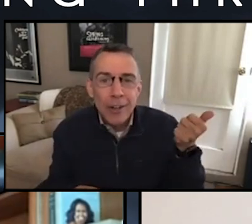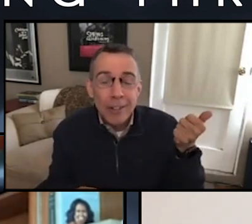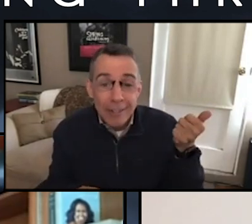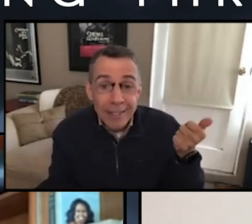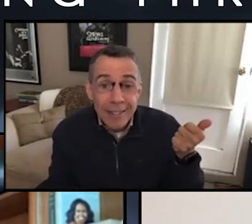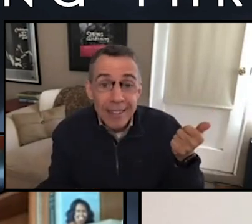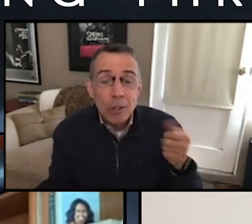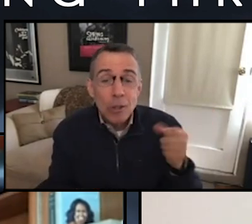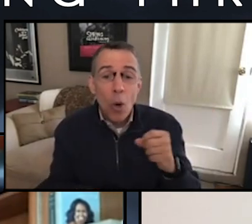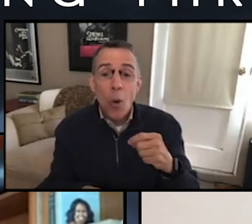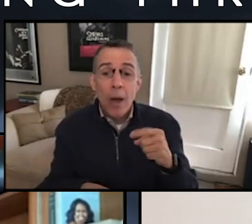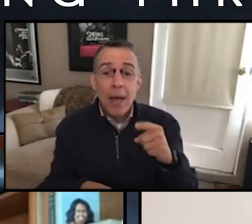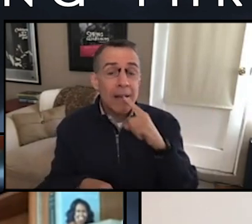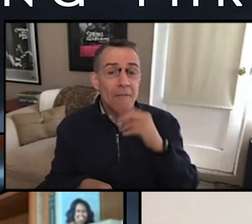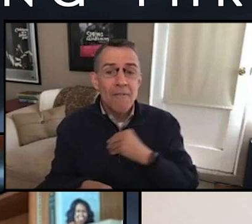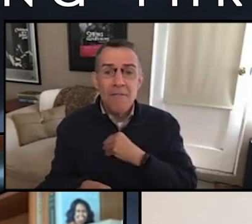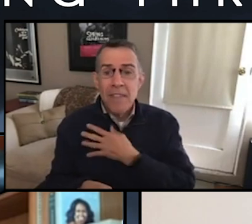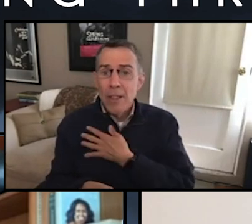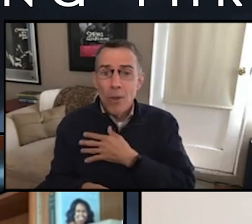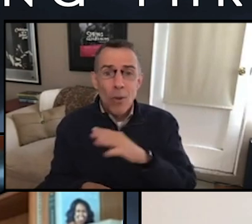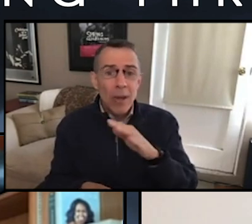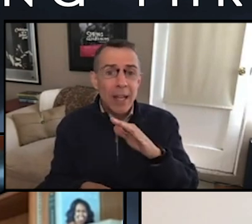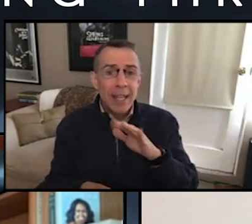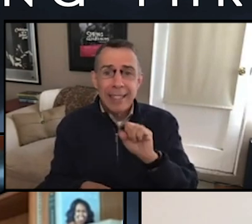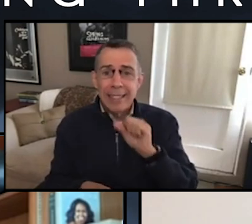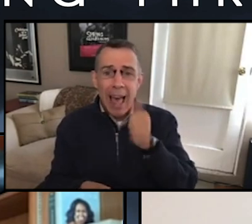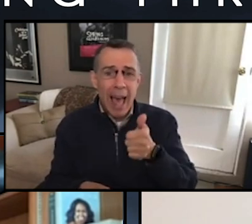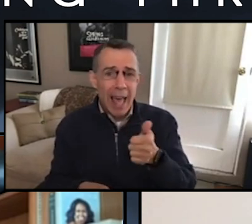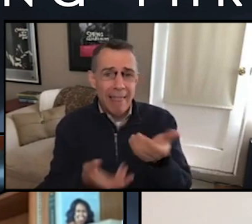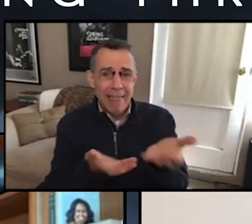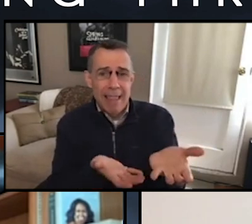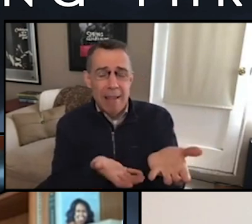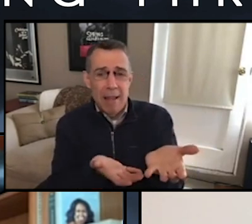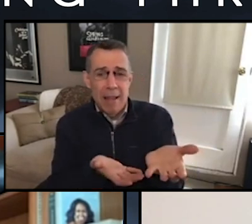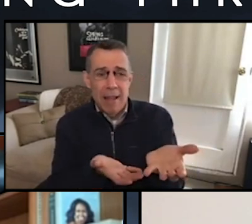Feeling Through isn't what it is. And it hasn't, it wouldn't have moved as many